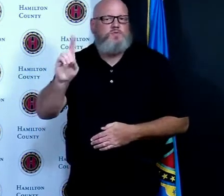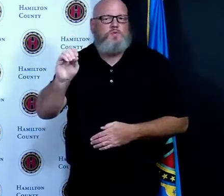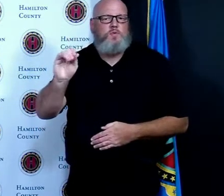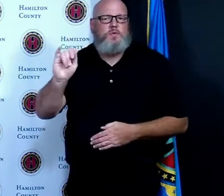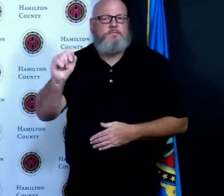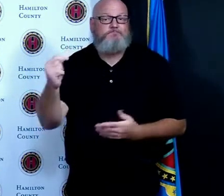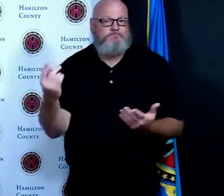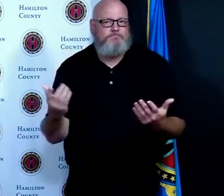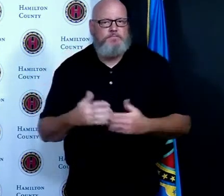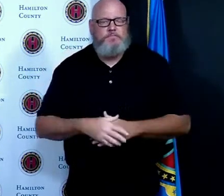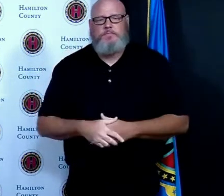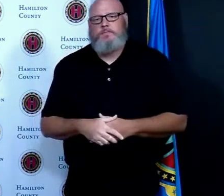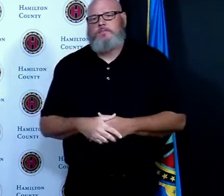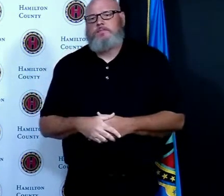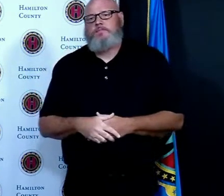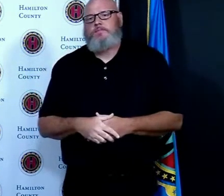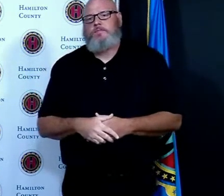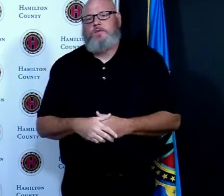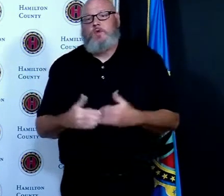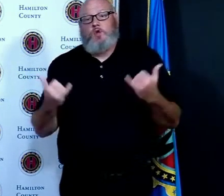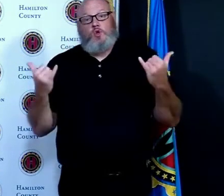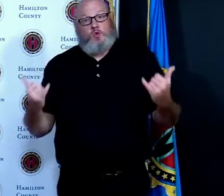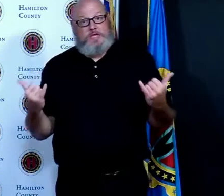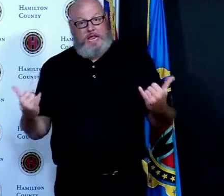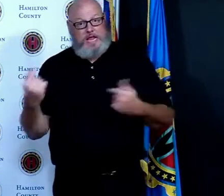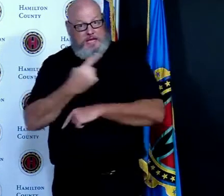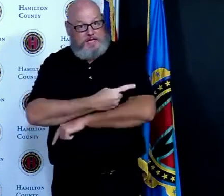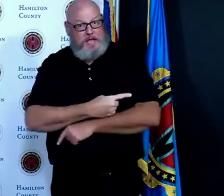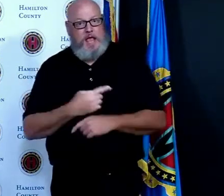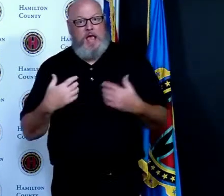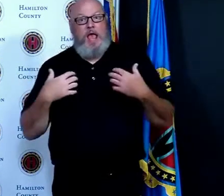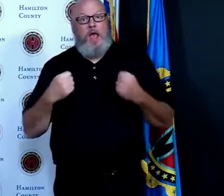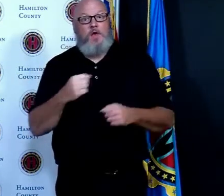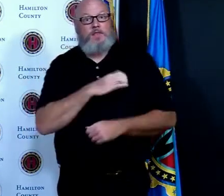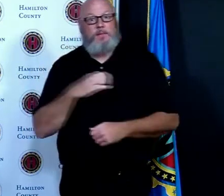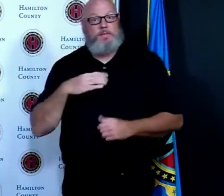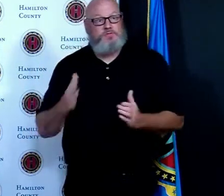he is the health Commissioner for Hamilton County as always Greg we'll go through some charts and